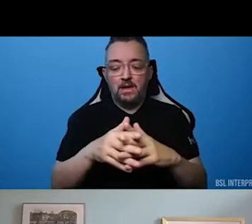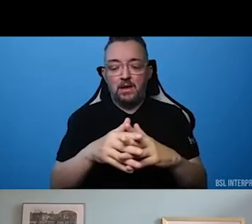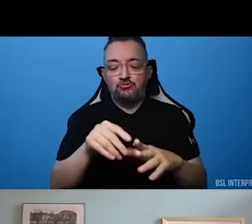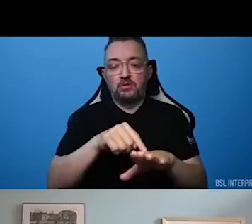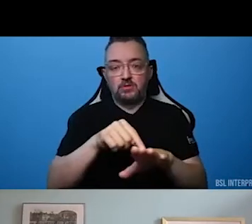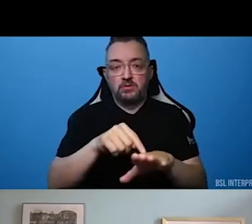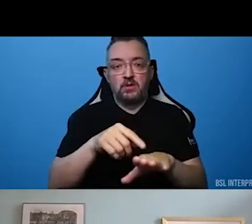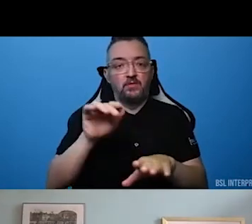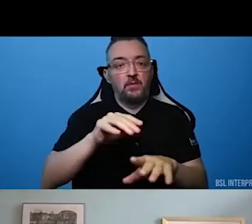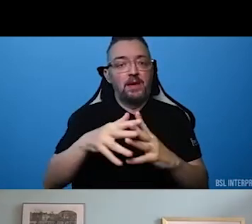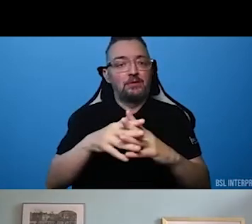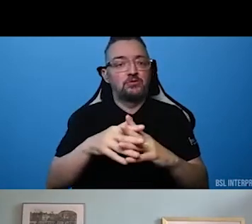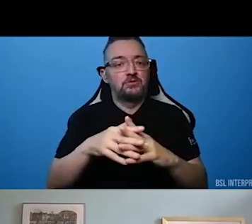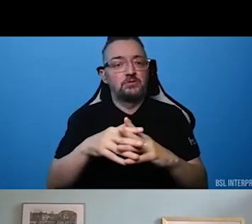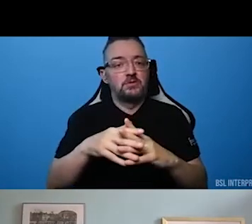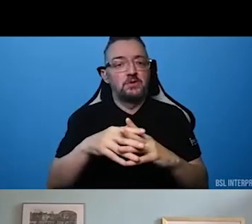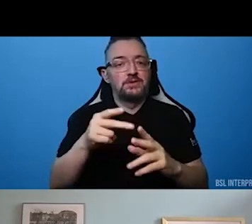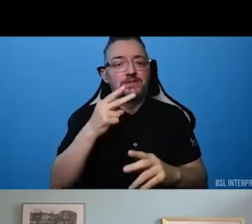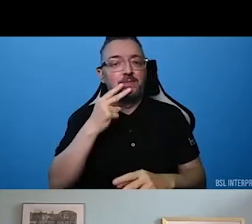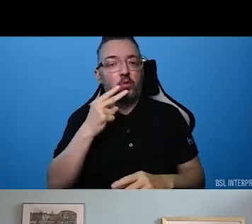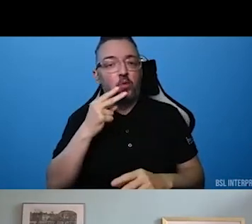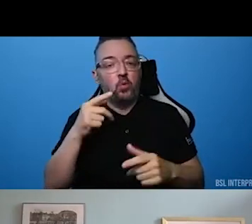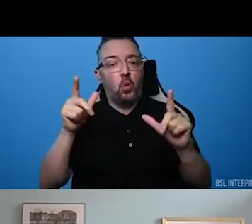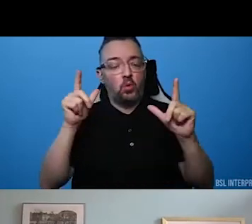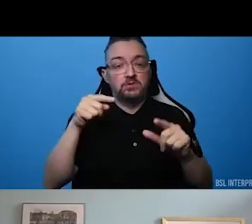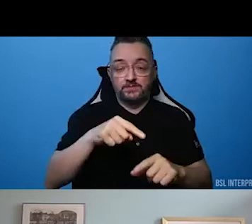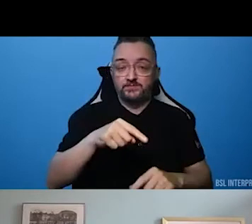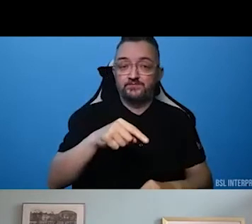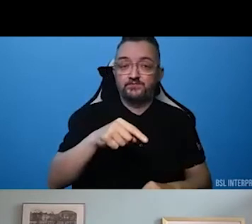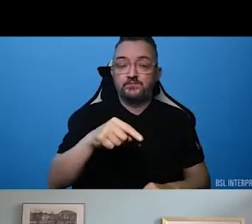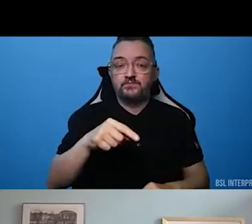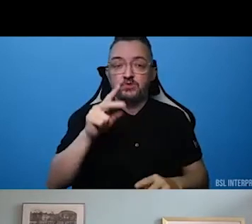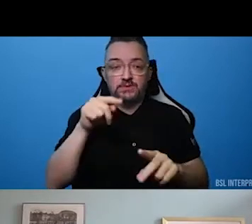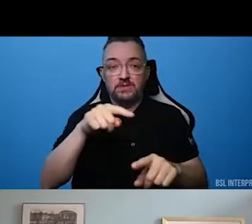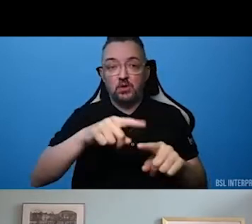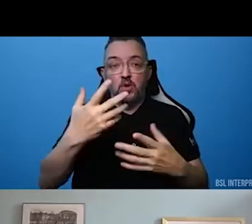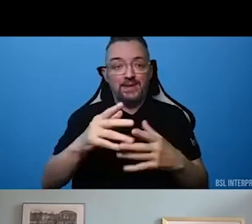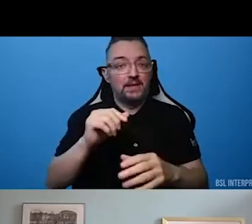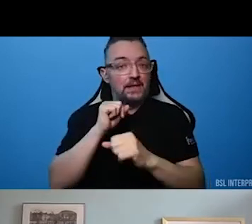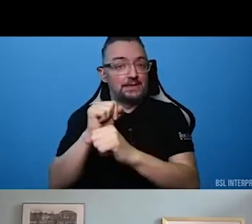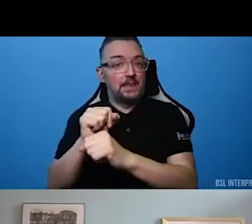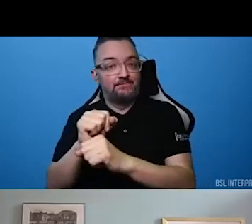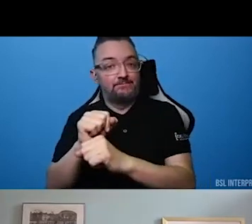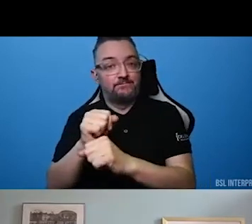in which we do actually see enslaved people on the front cover of that book.